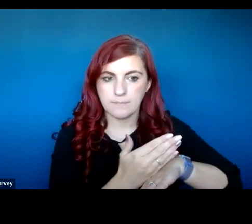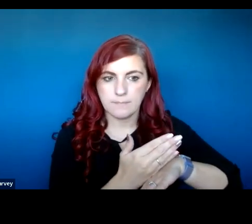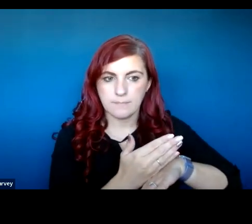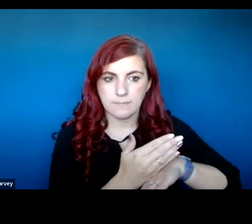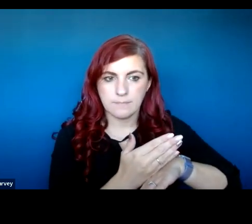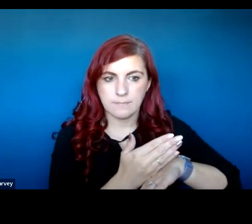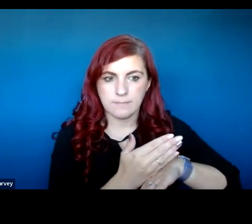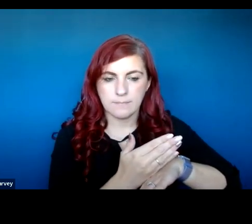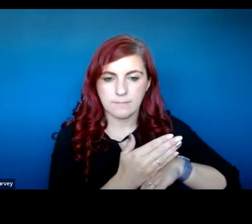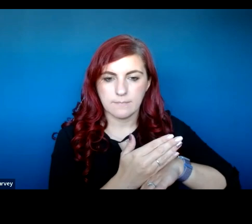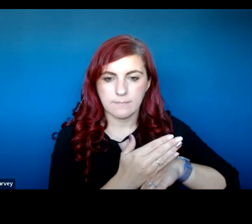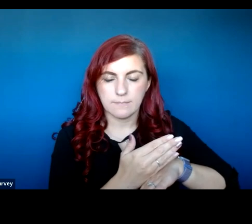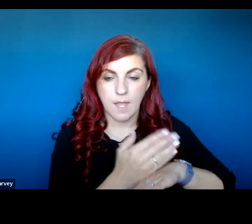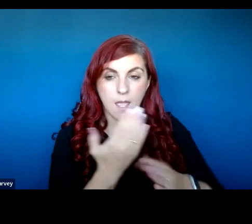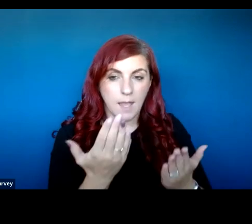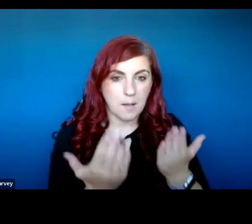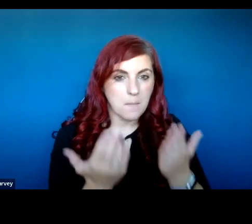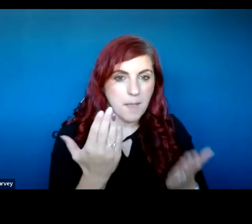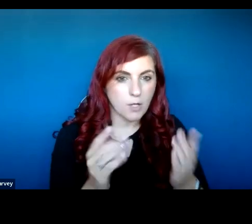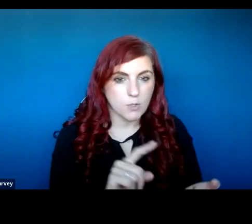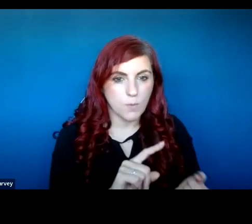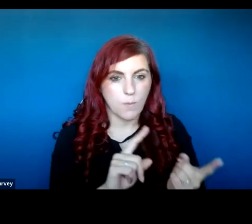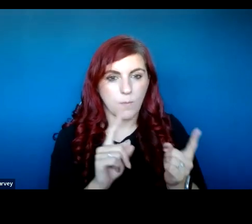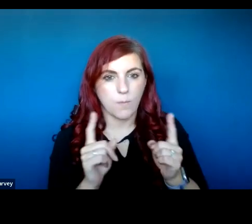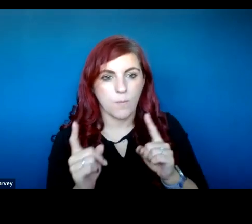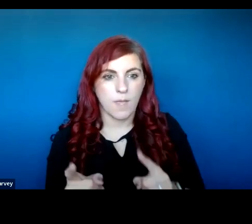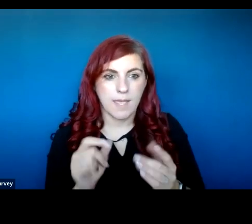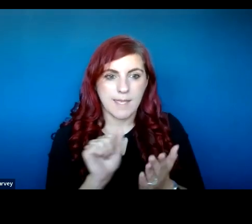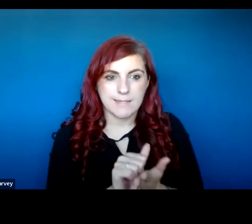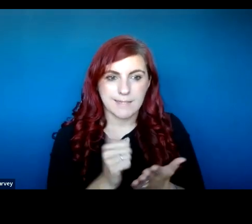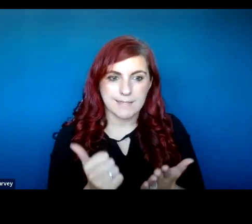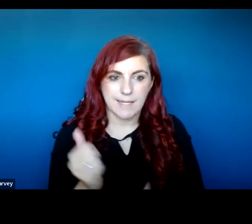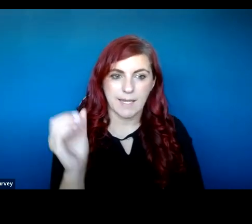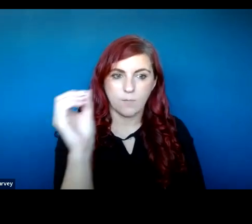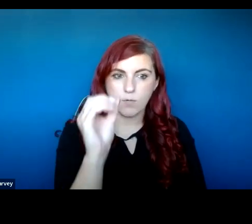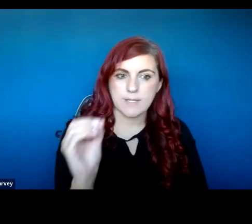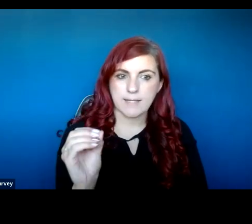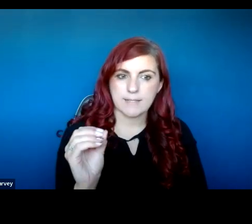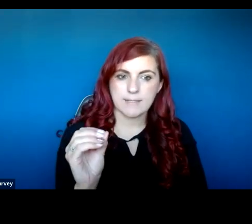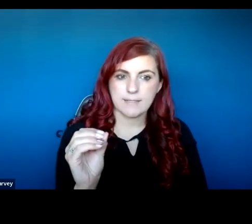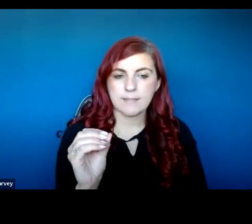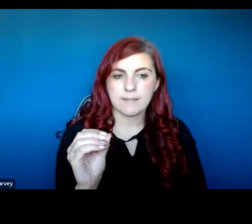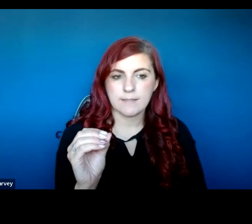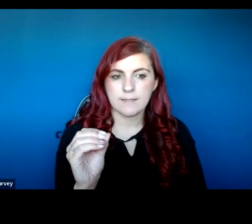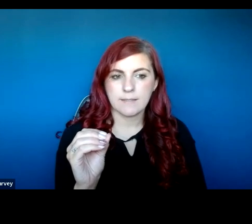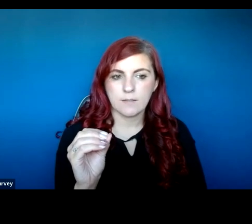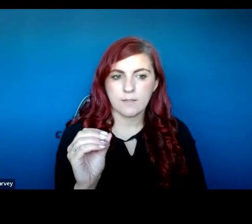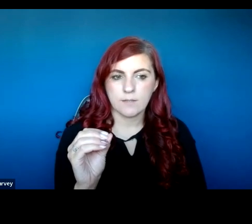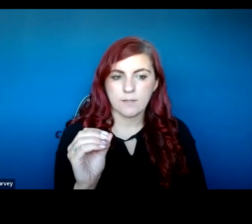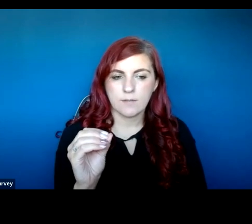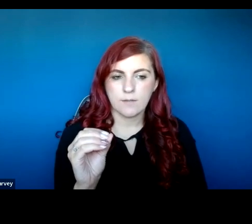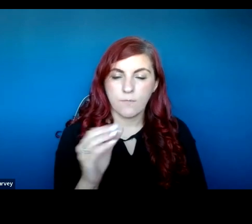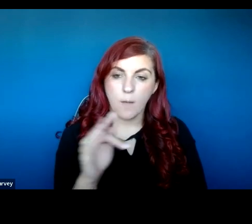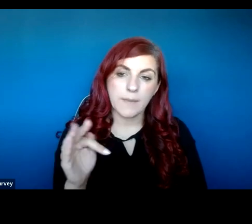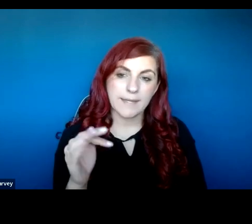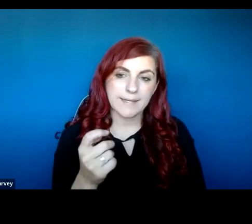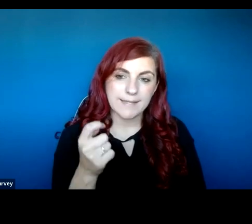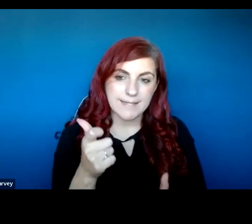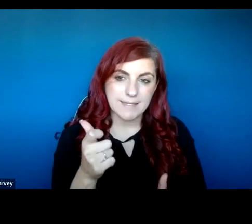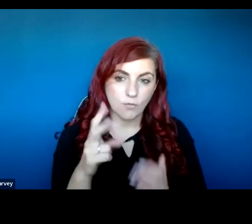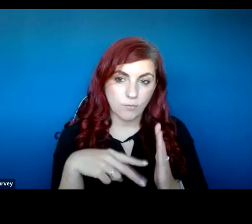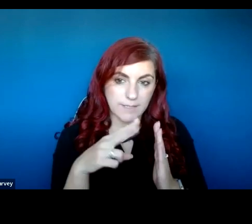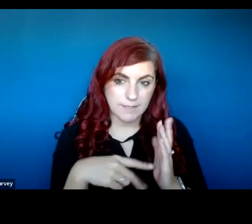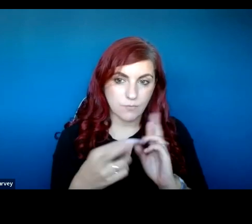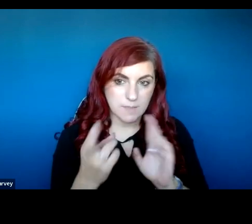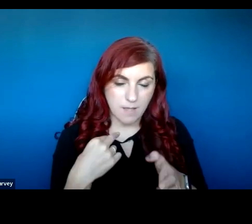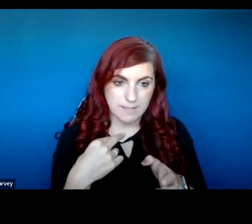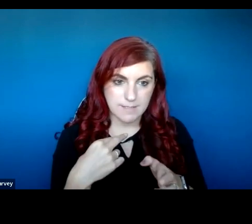This compares to 15% of respondents, of our easy-read respondents, and when